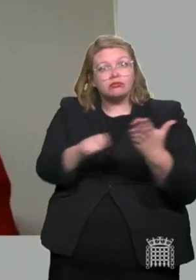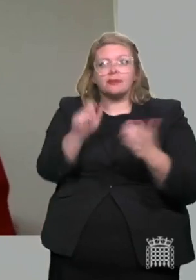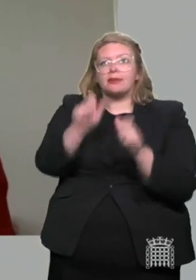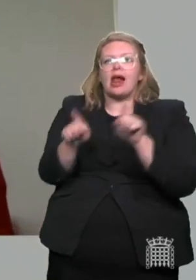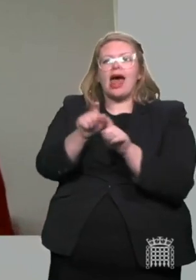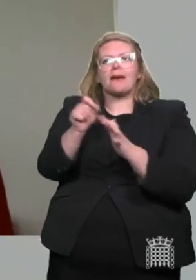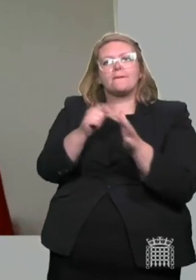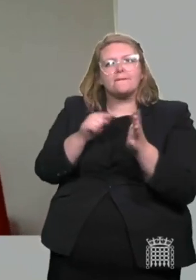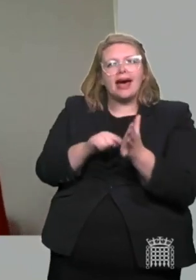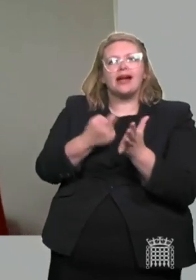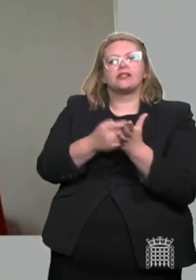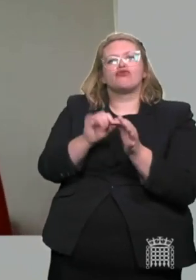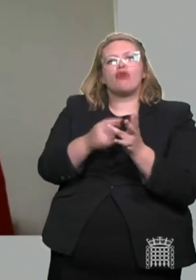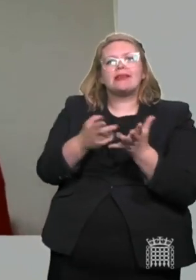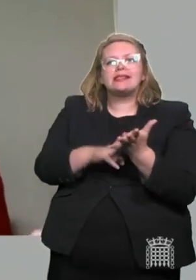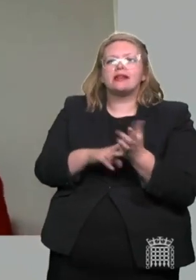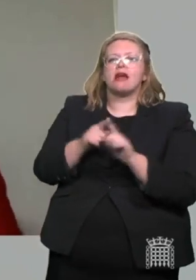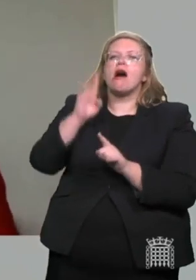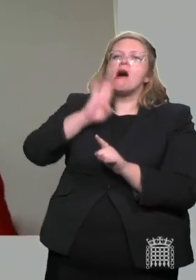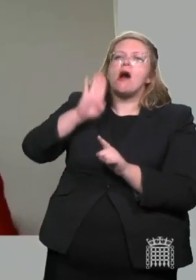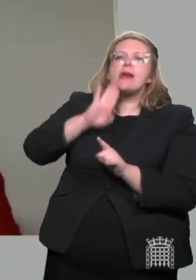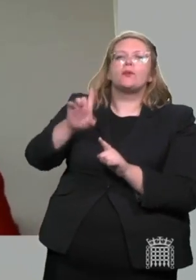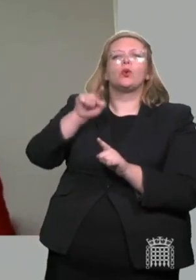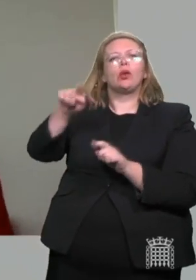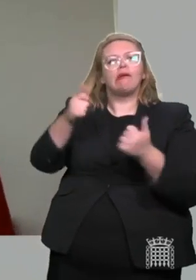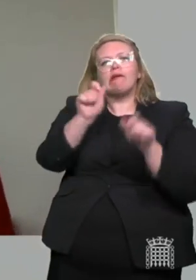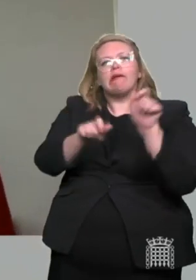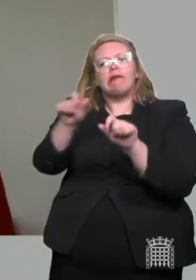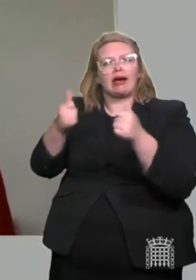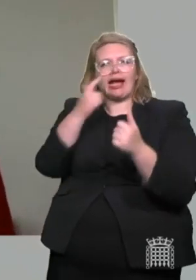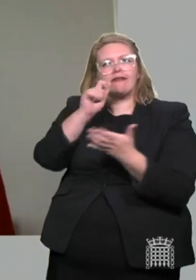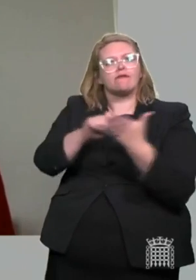and Jill Mortimer in Hartlepool. They will be strong voices and champions for infrastructure,